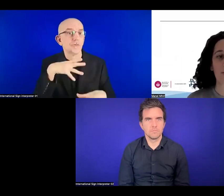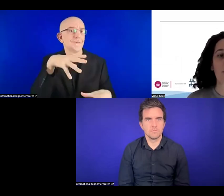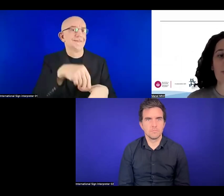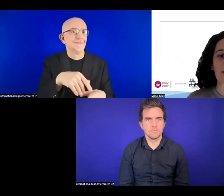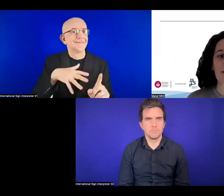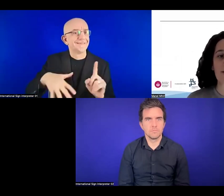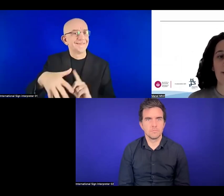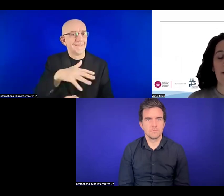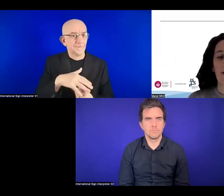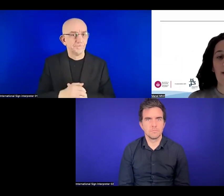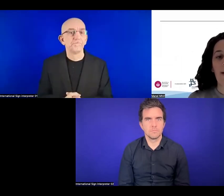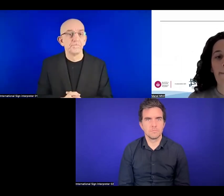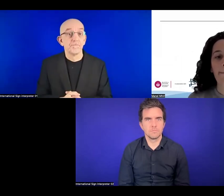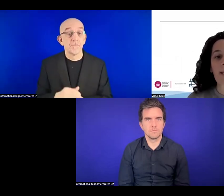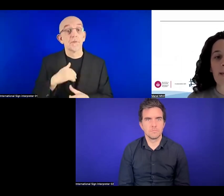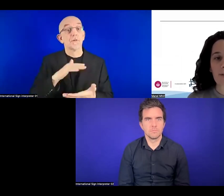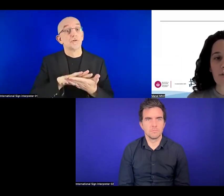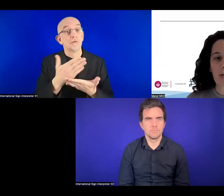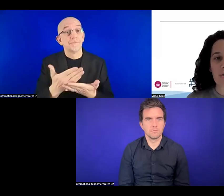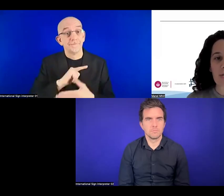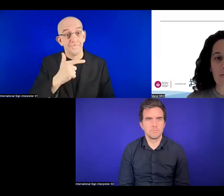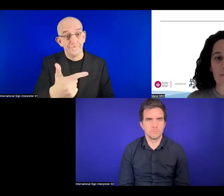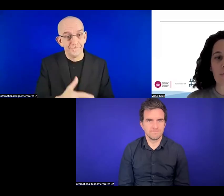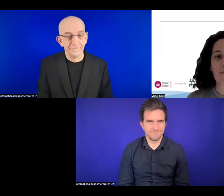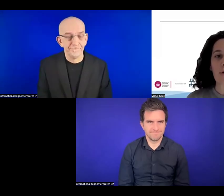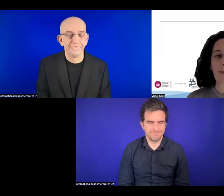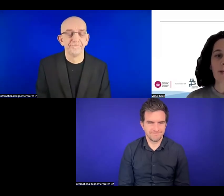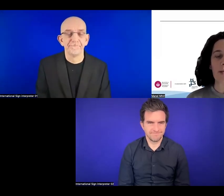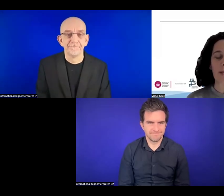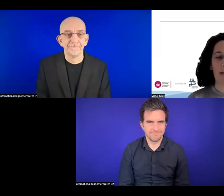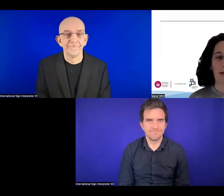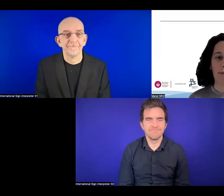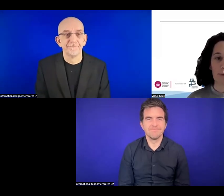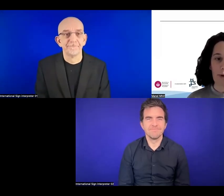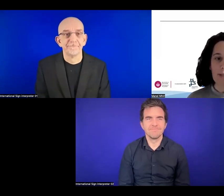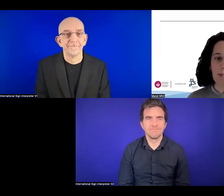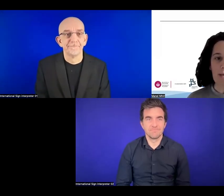and girls in gender based violence in humanitarian context. Climate change is also a